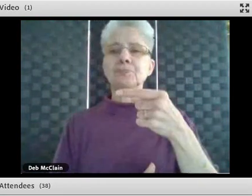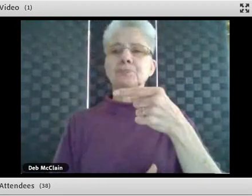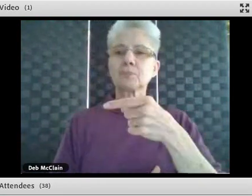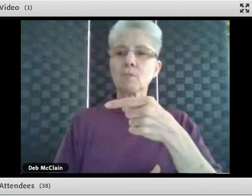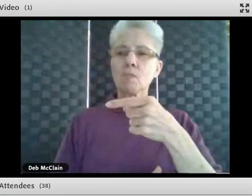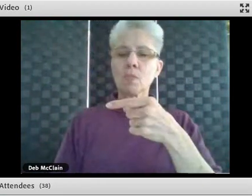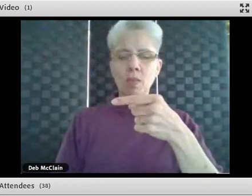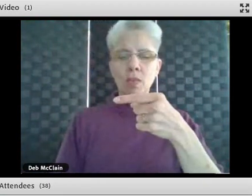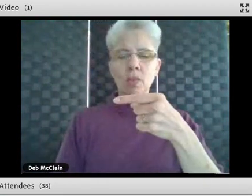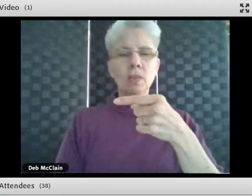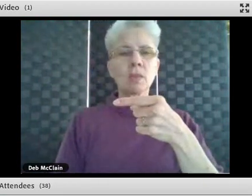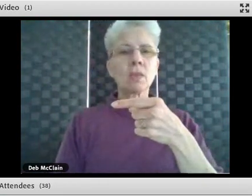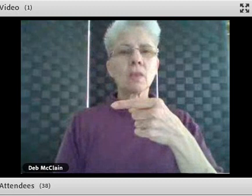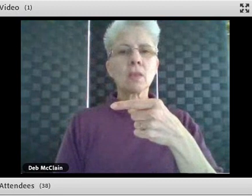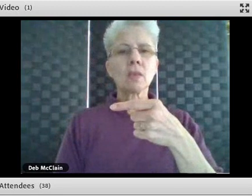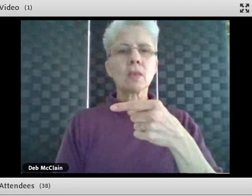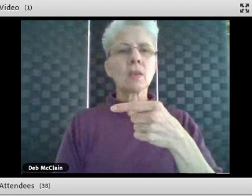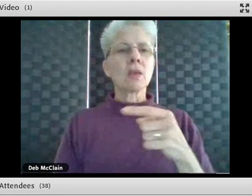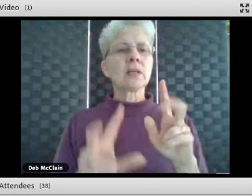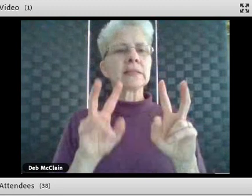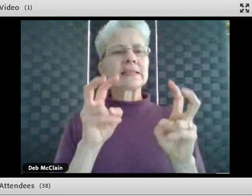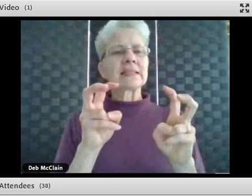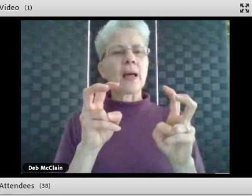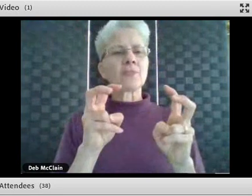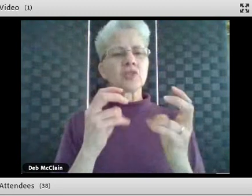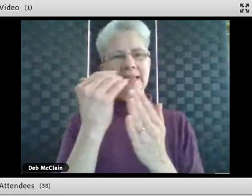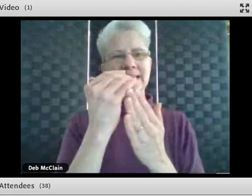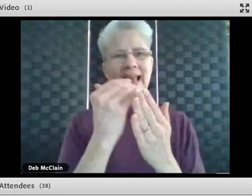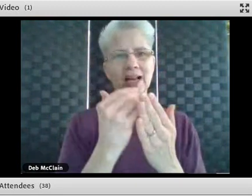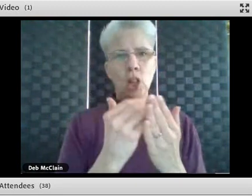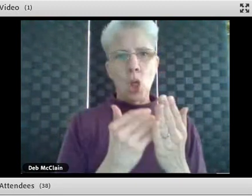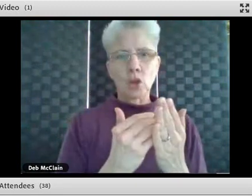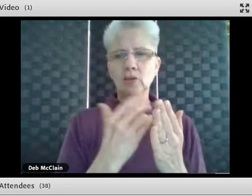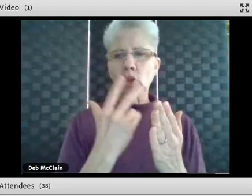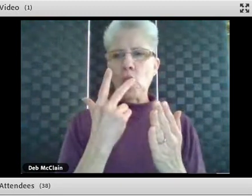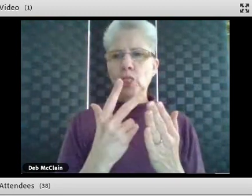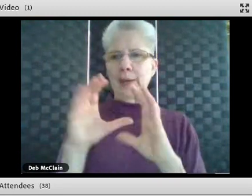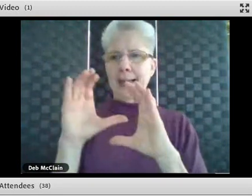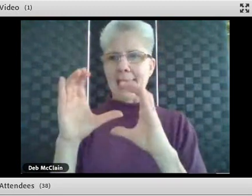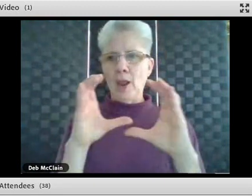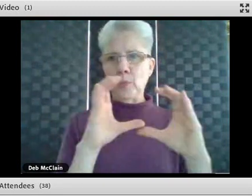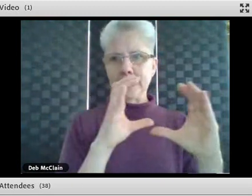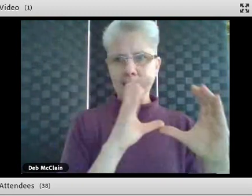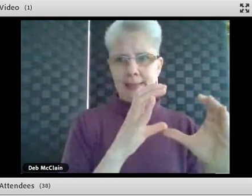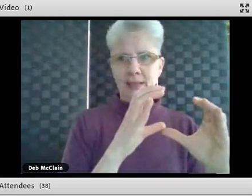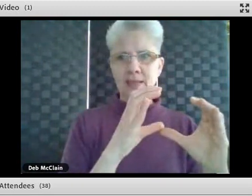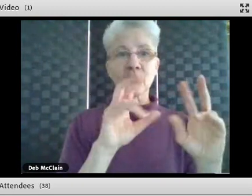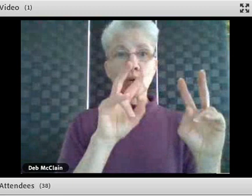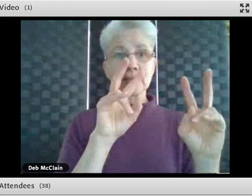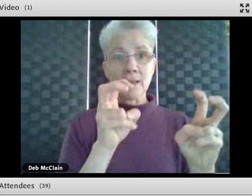So, subject cataloging. There are three main areas of subject cataloging,